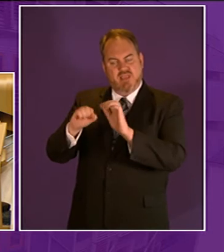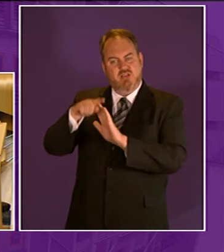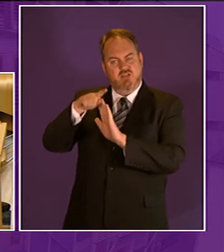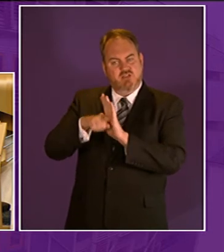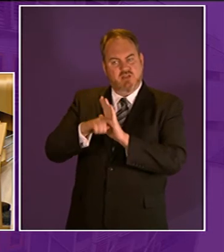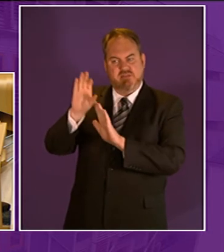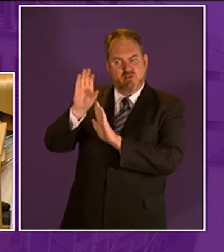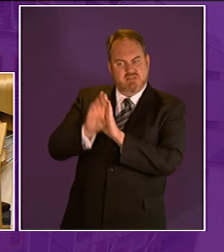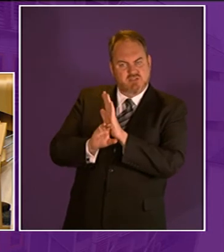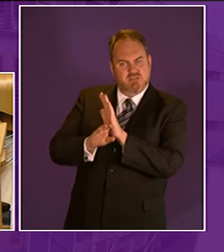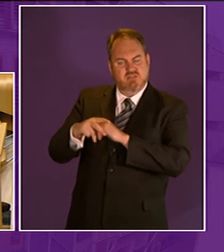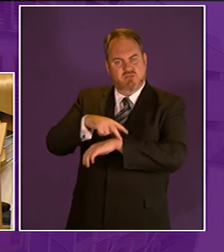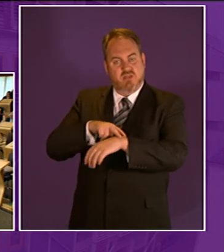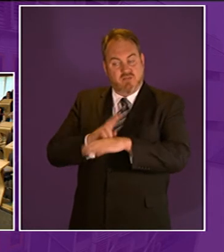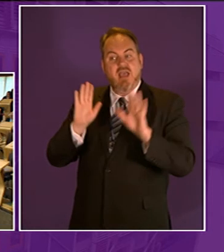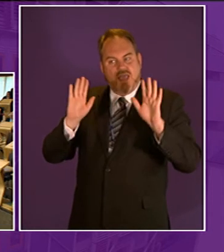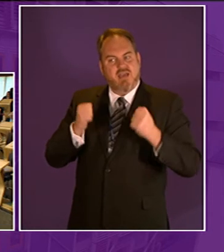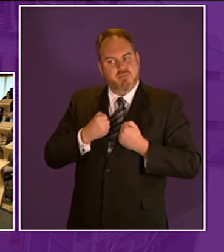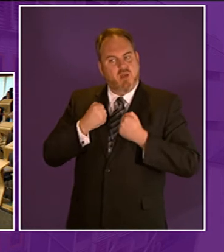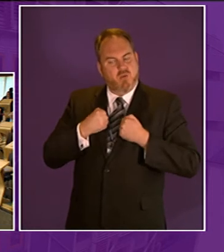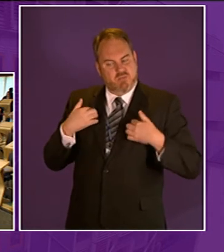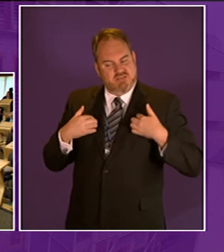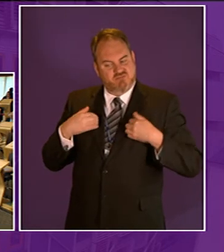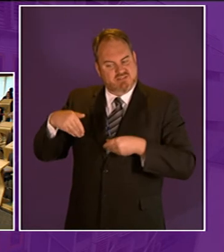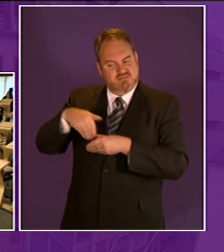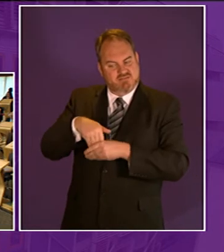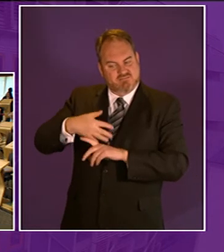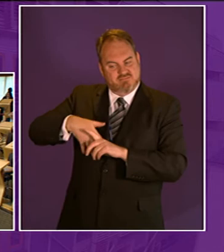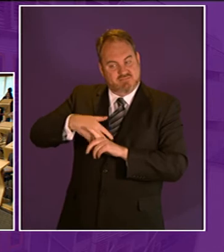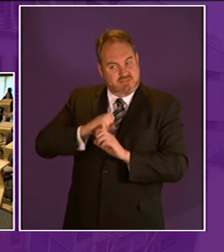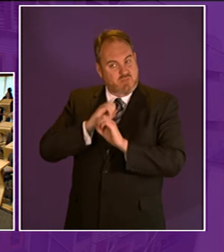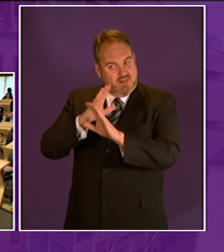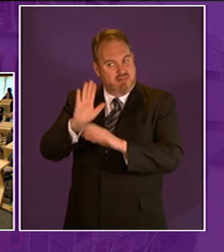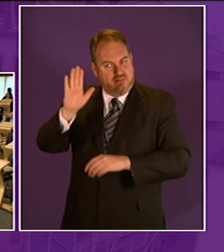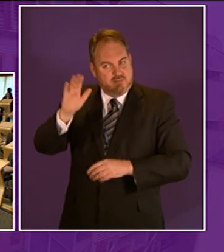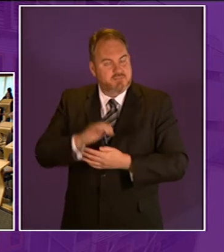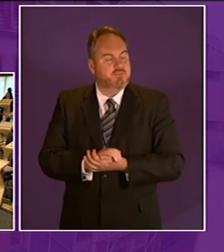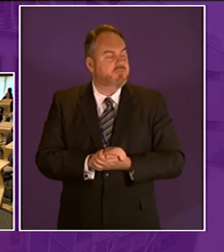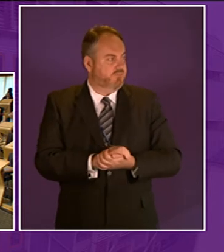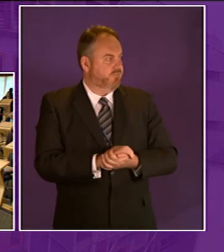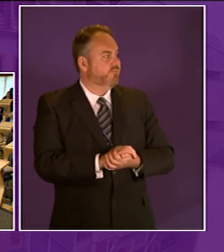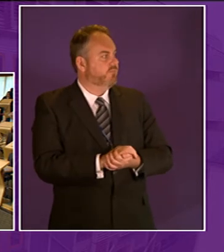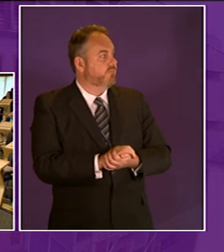I refer members to my entry in the register of members’ interests. John Swinney: As Clare Haughey correctly says, there is